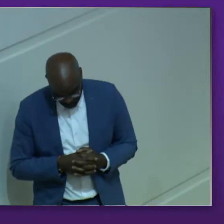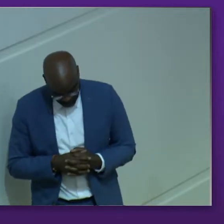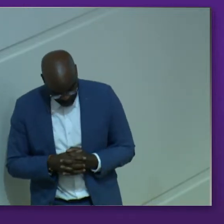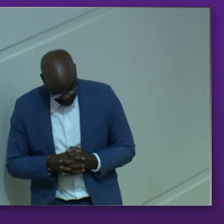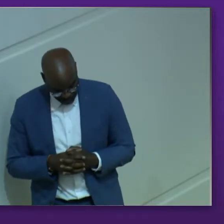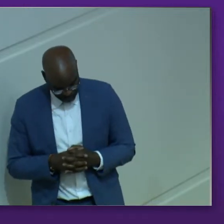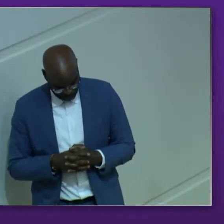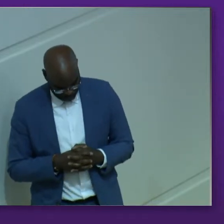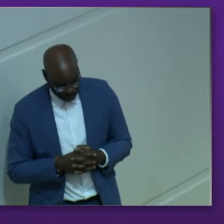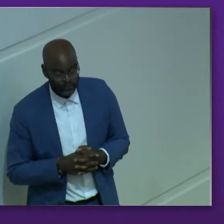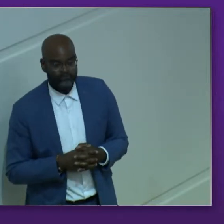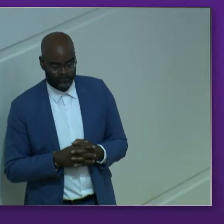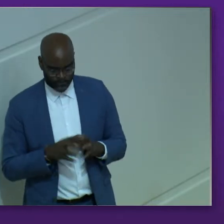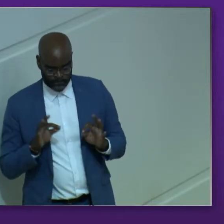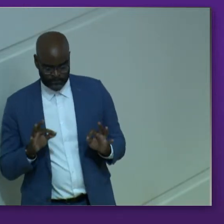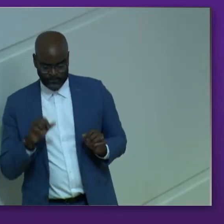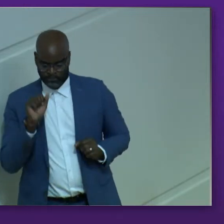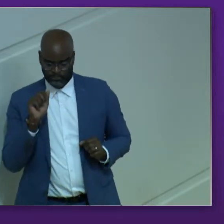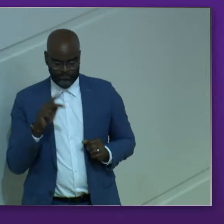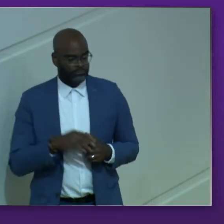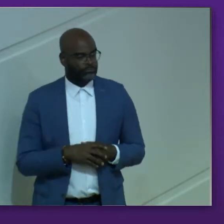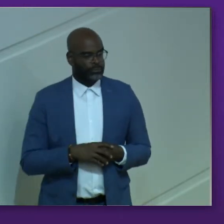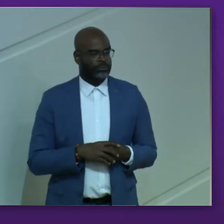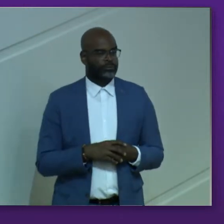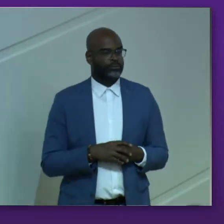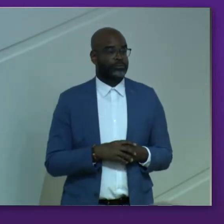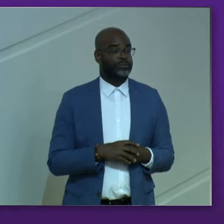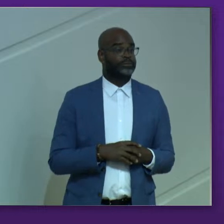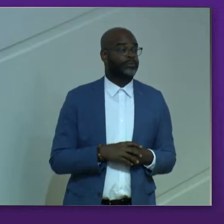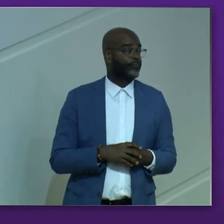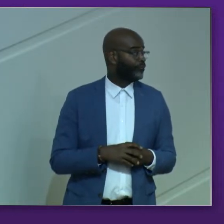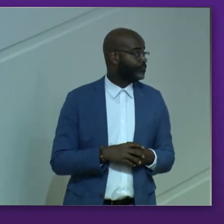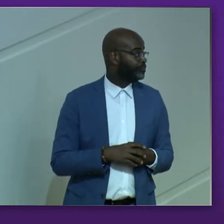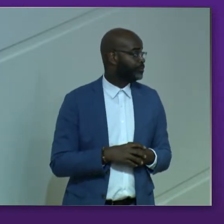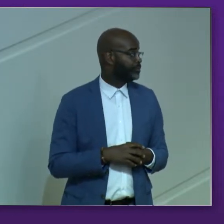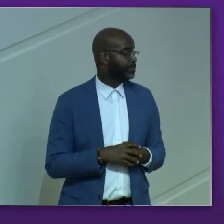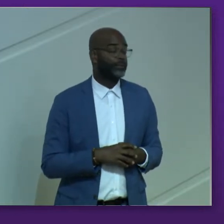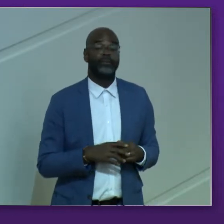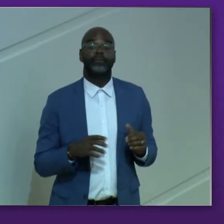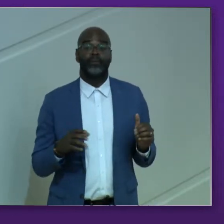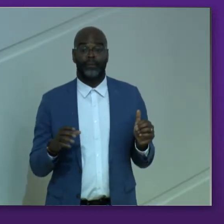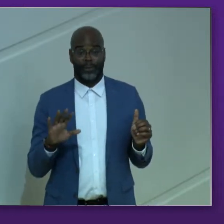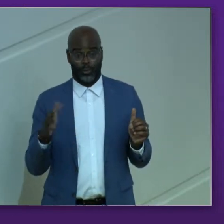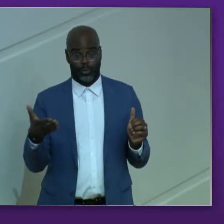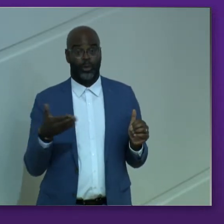BEING CELEBRATED. FOR THESE REASONS DR. MILLER AND SO MANY MORE DR. PAUL MILLER IS A 2024